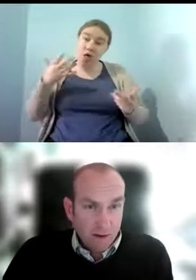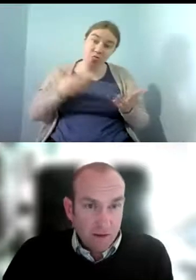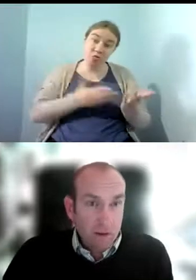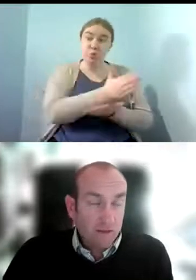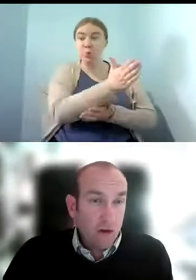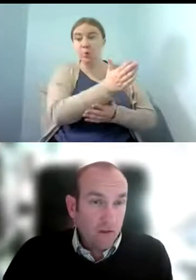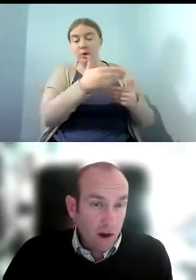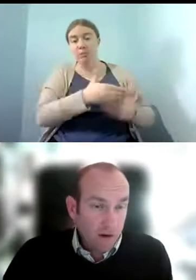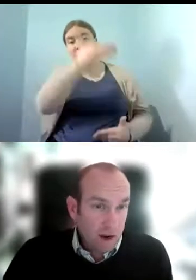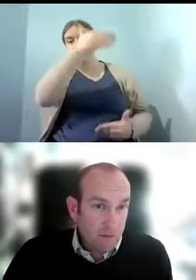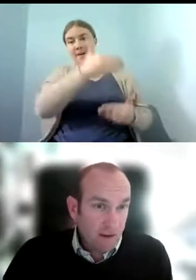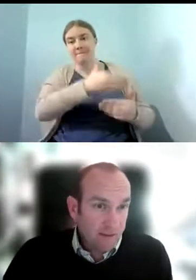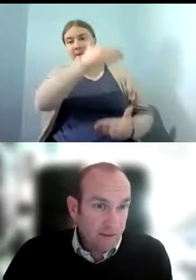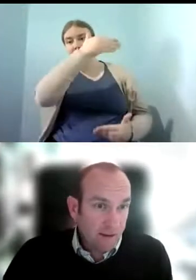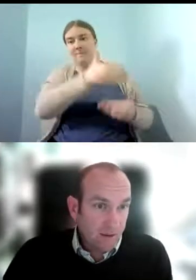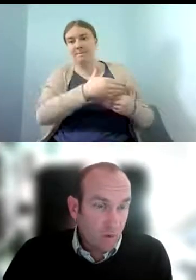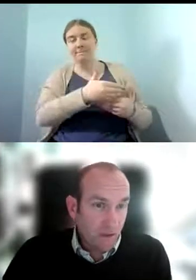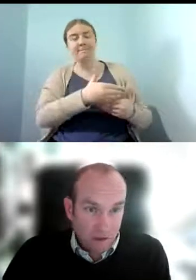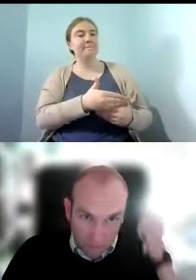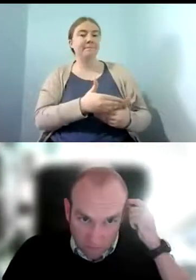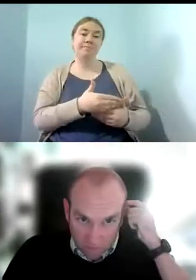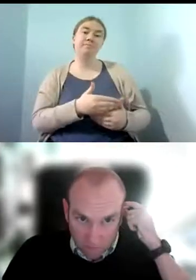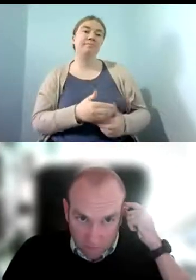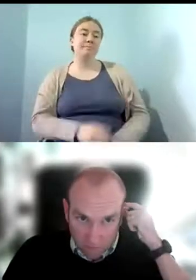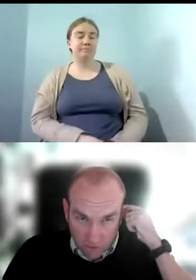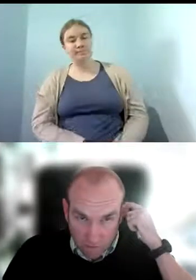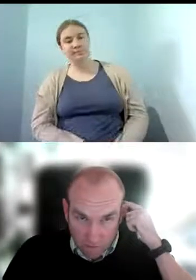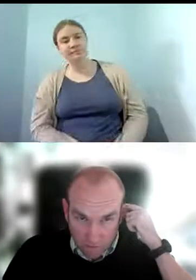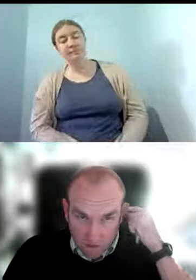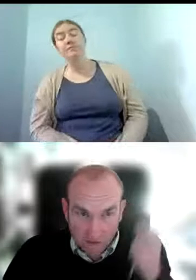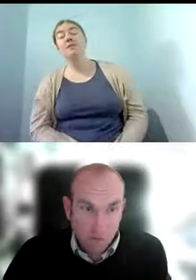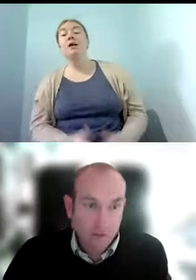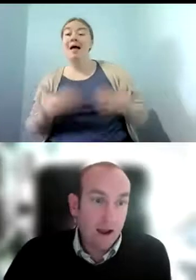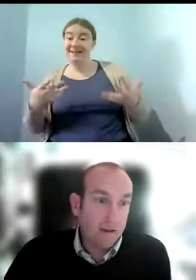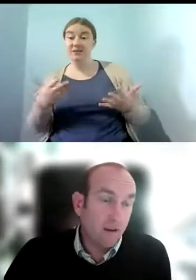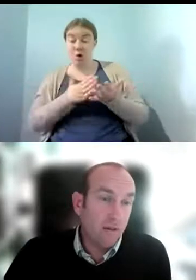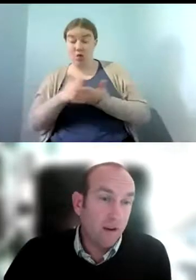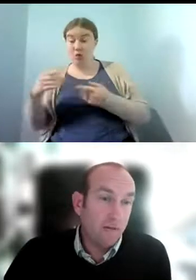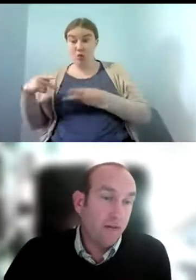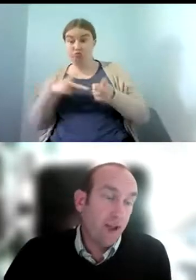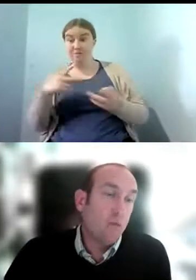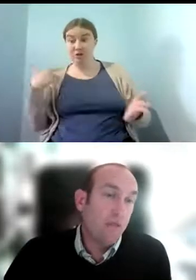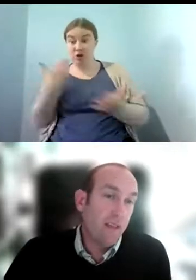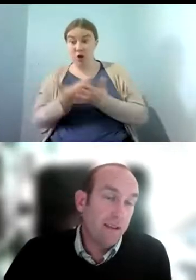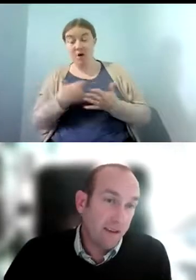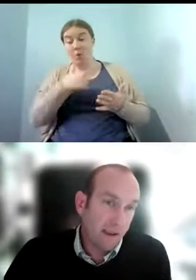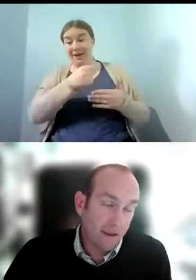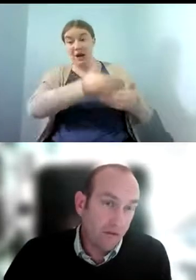found so far um is with the river conditions that we've had we can fully open this and it gives